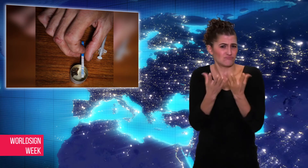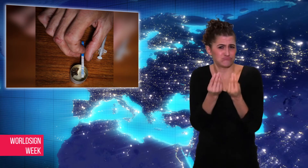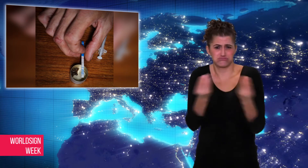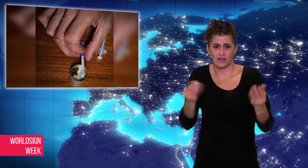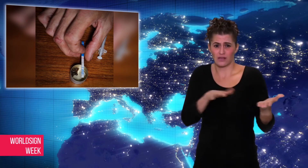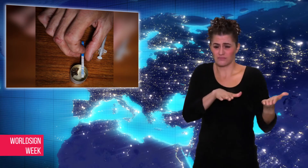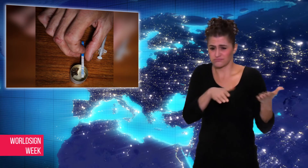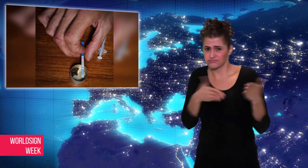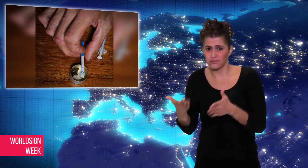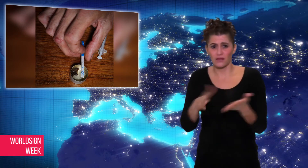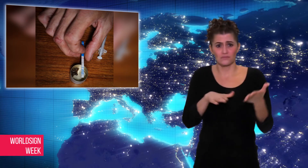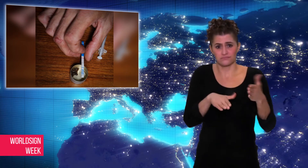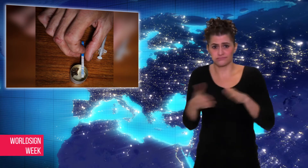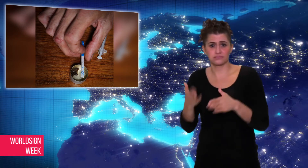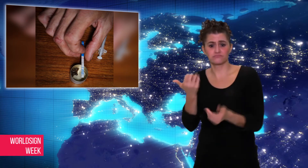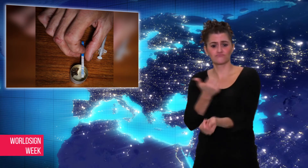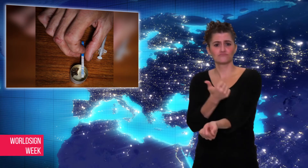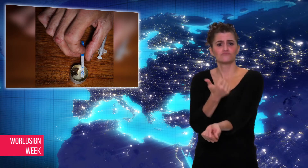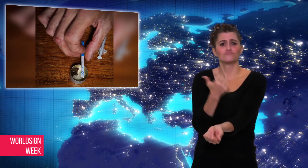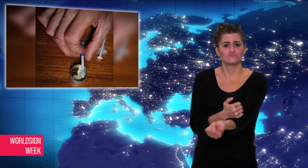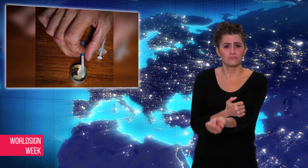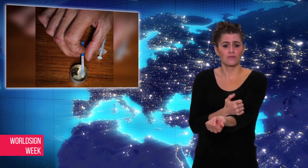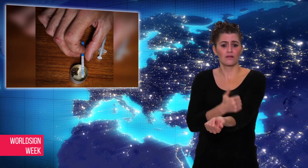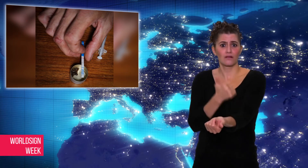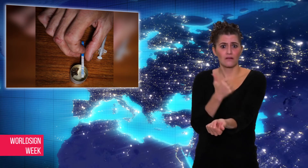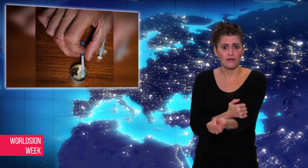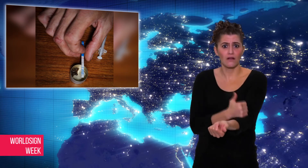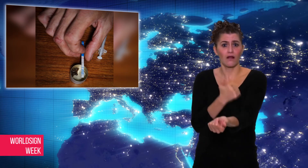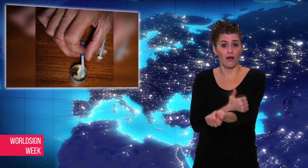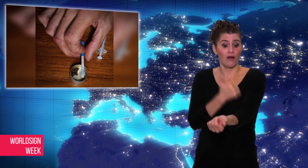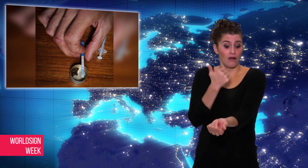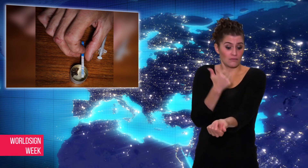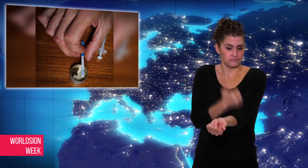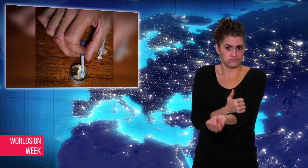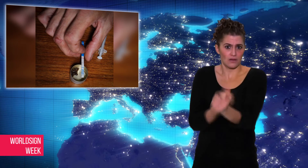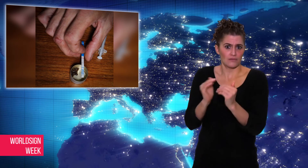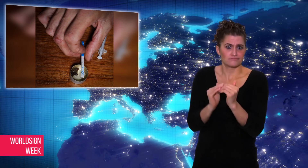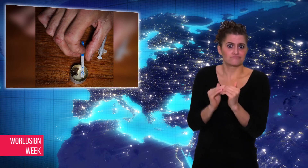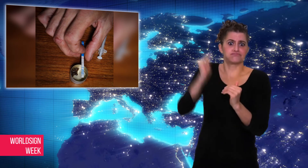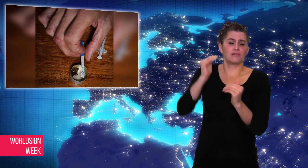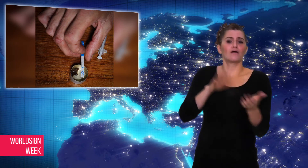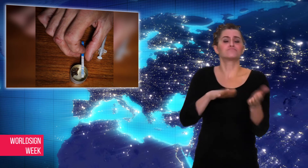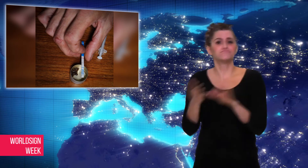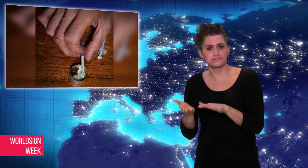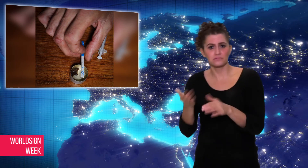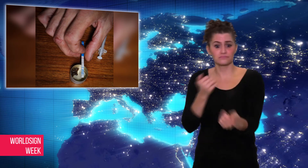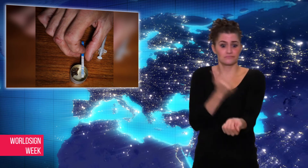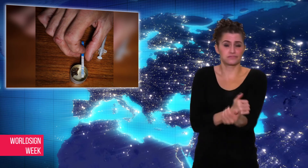facing “the deadliest drug overdose